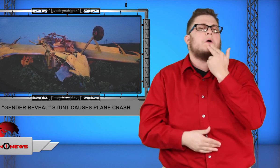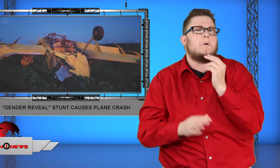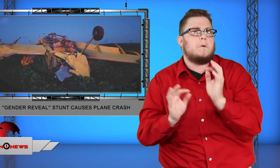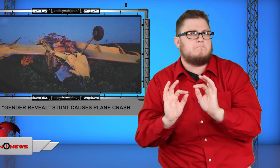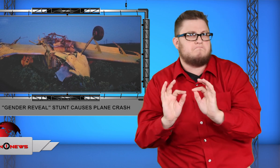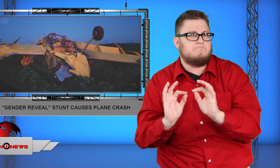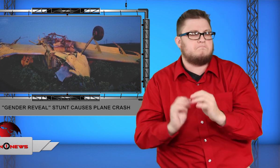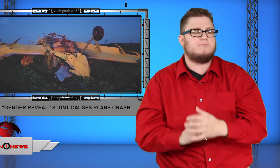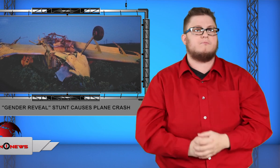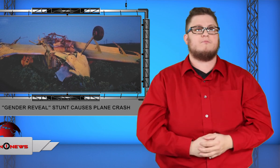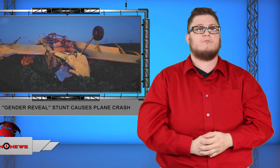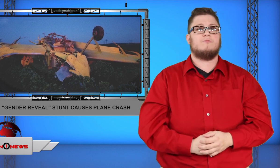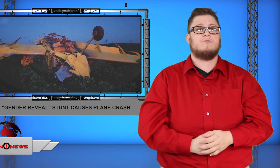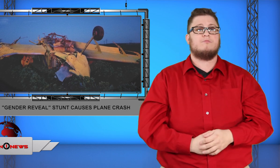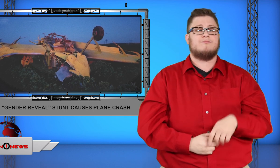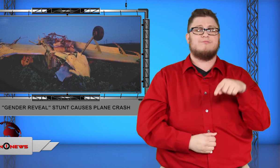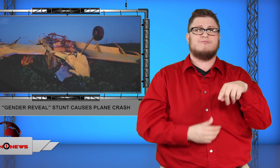minor injuries.